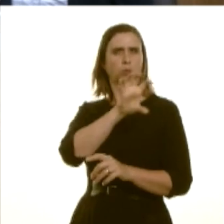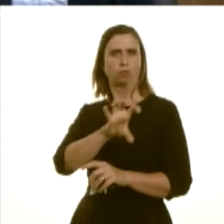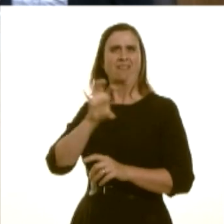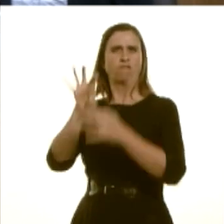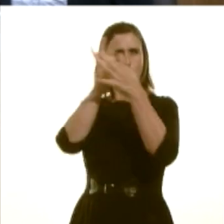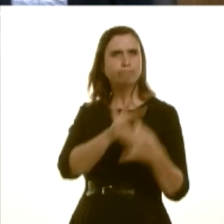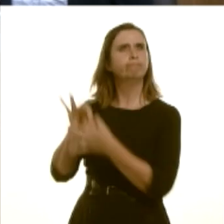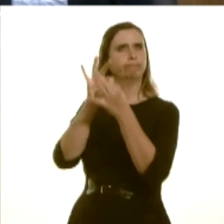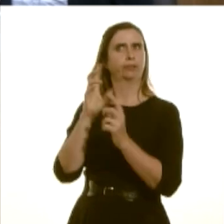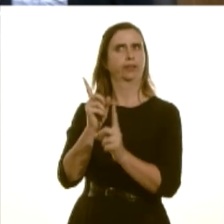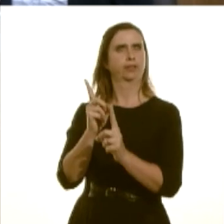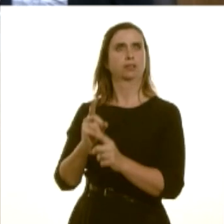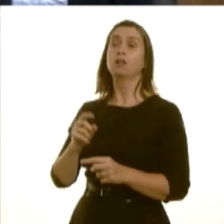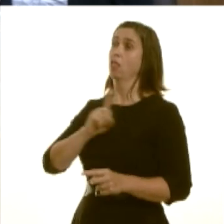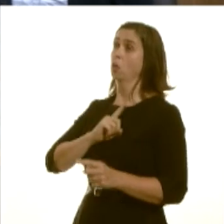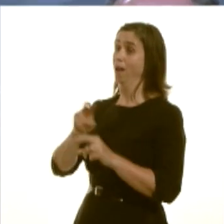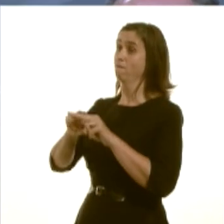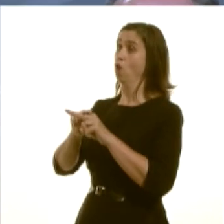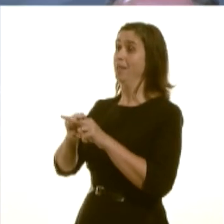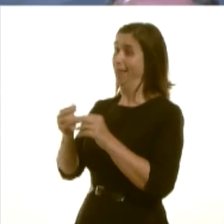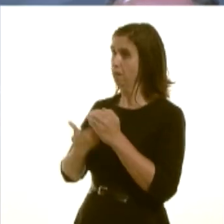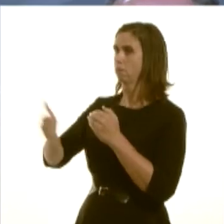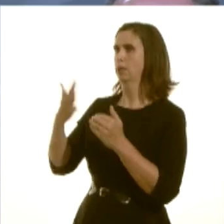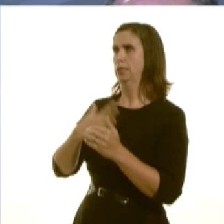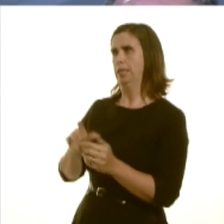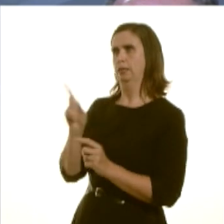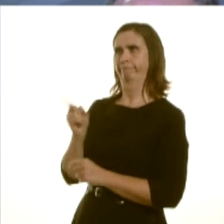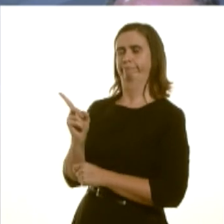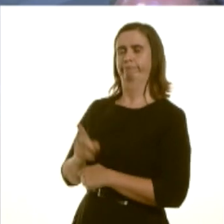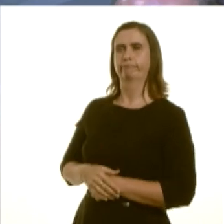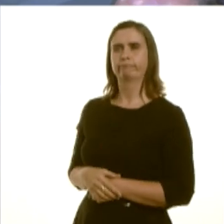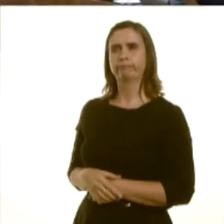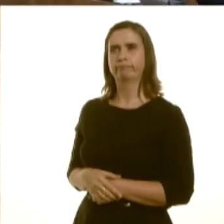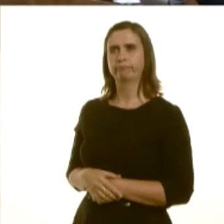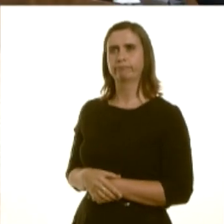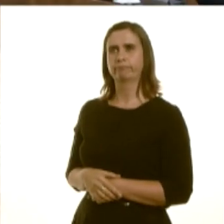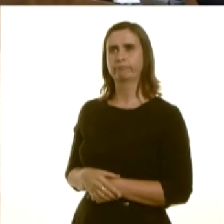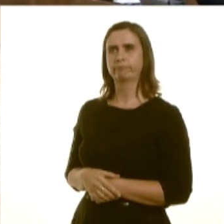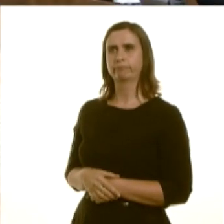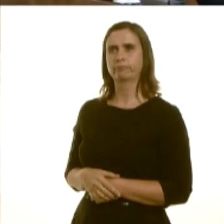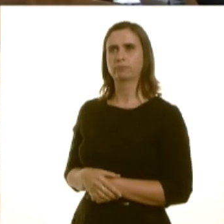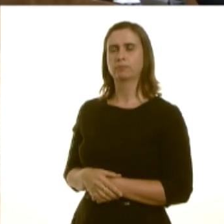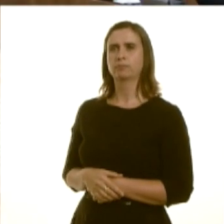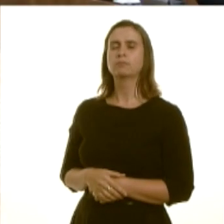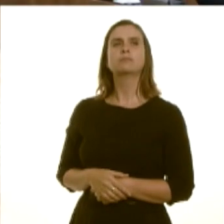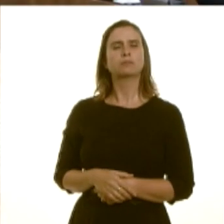reflected in any settlement from Friday onwards. Simon Thomas: First Minister, can I take you